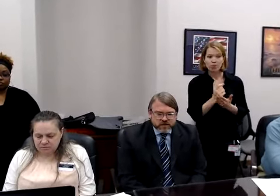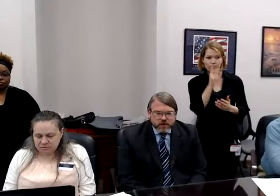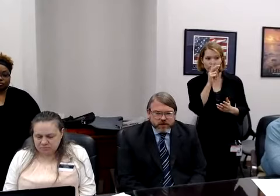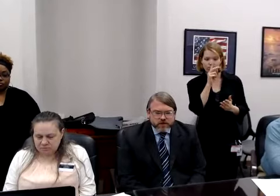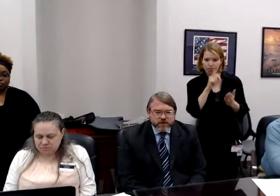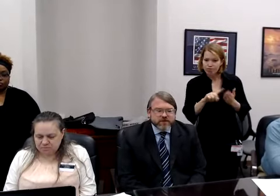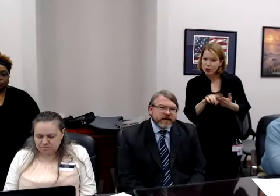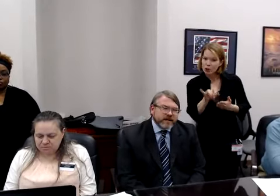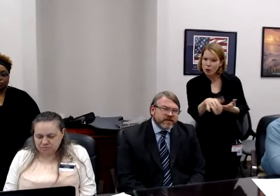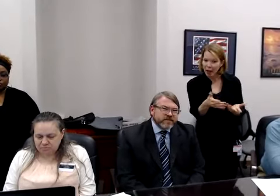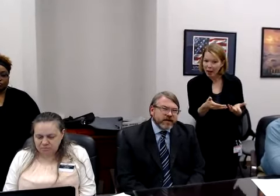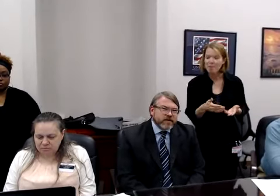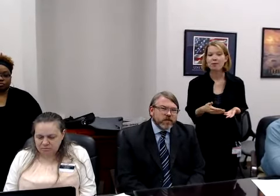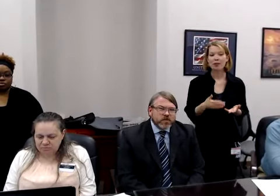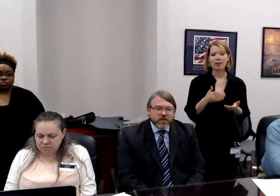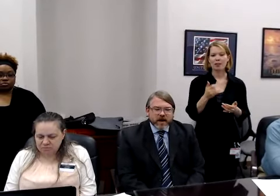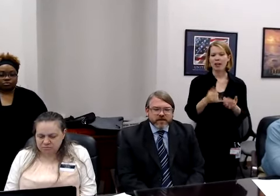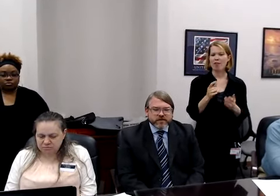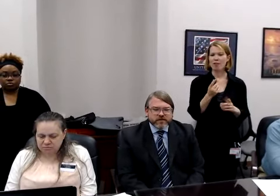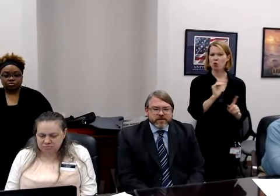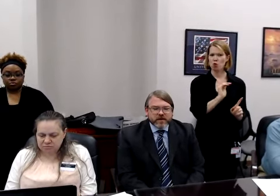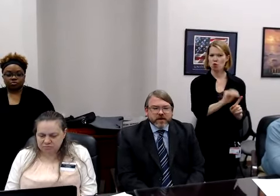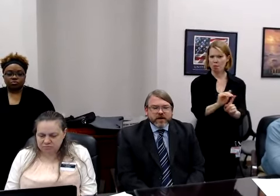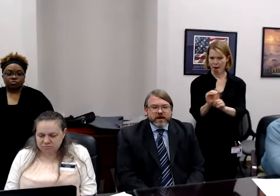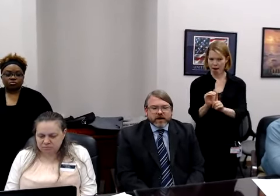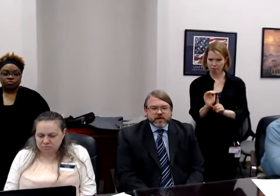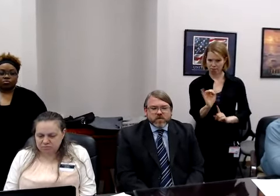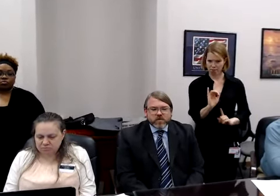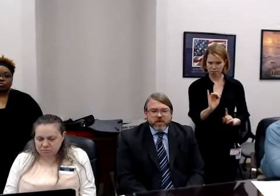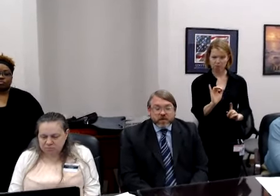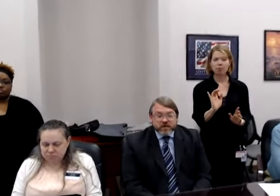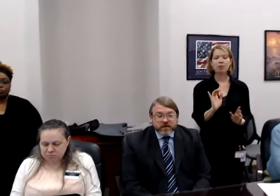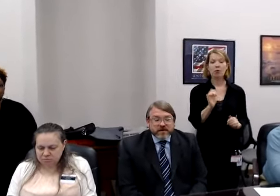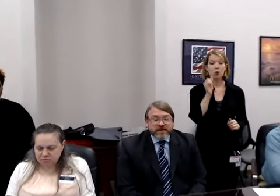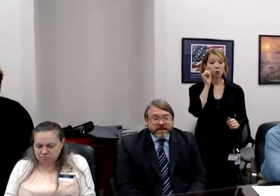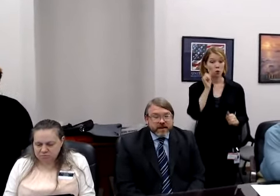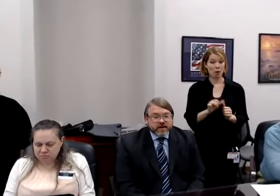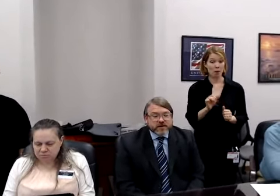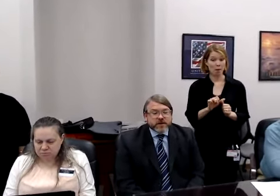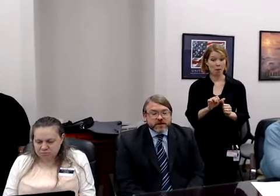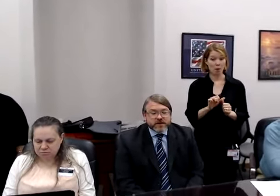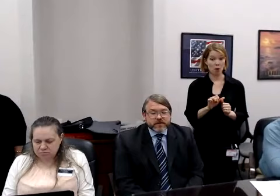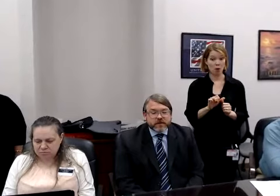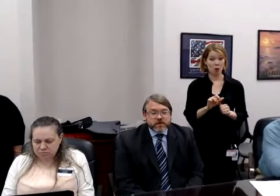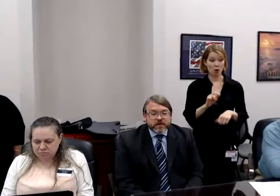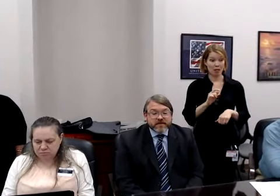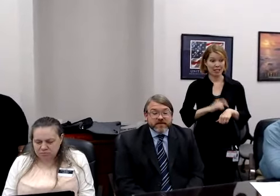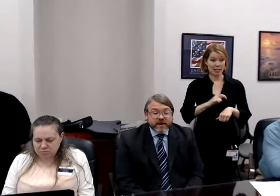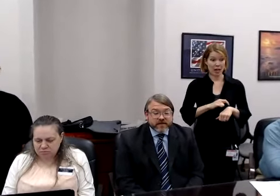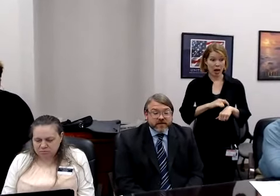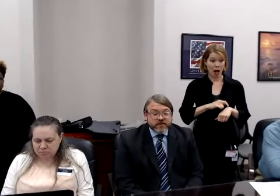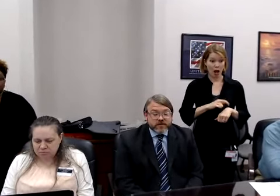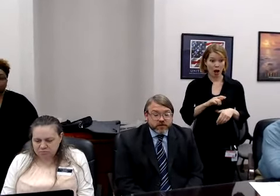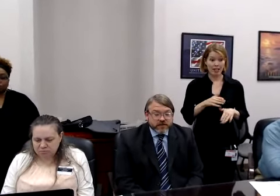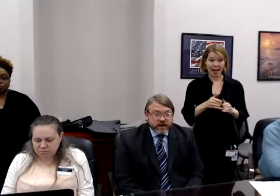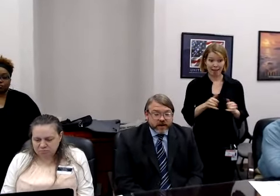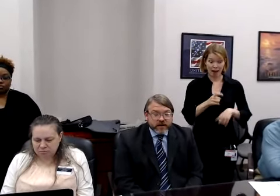So, finally I just have a couple reminders. Remember that the deadline to register to vote is next Tuesday.